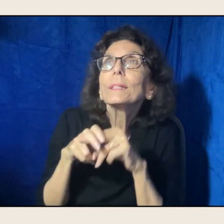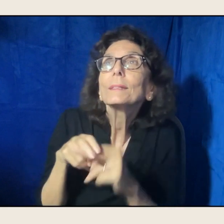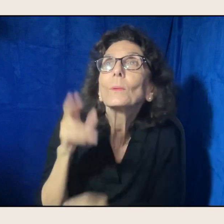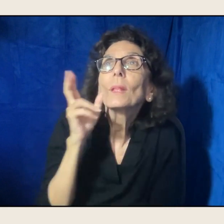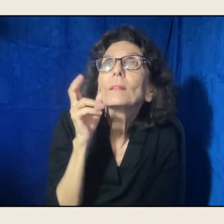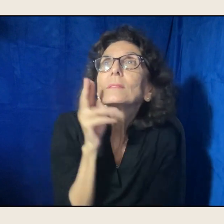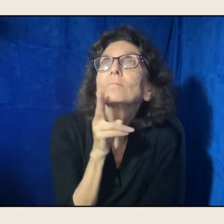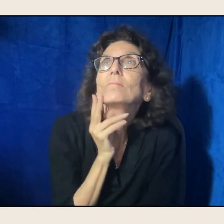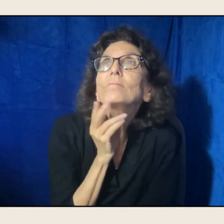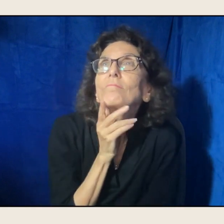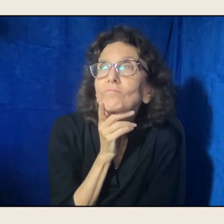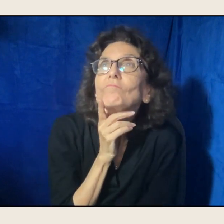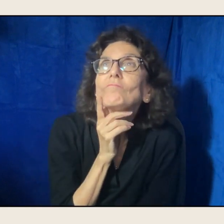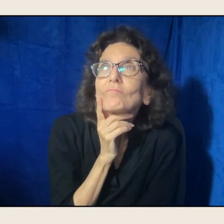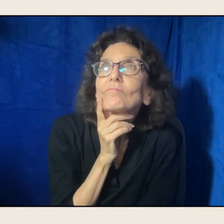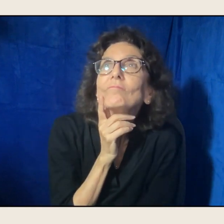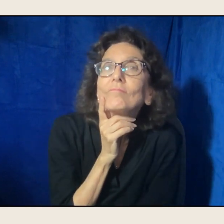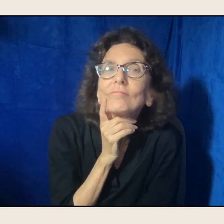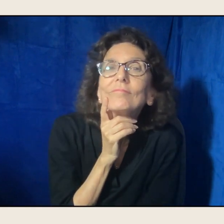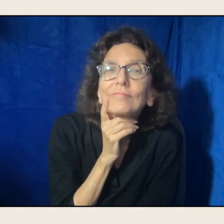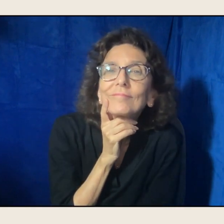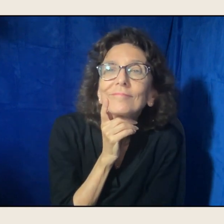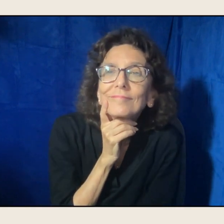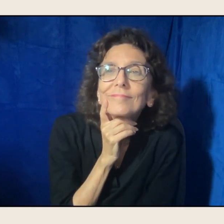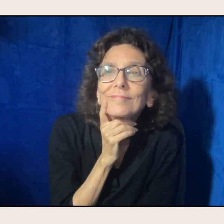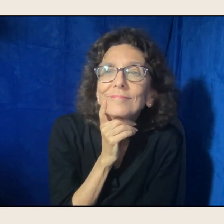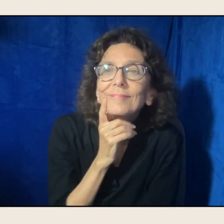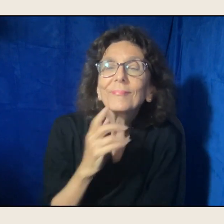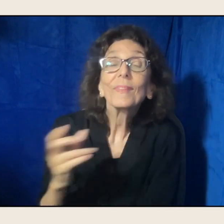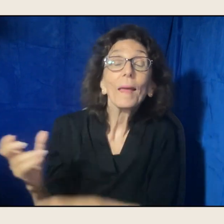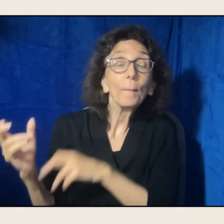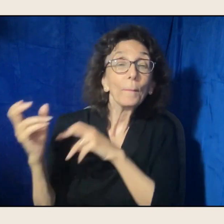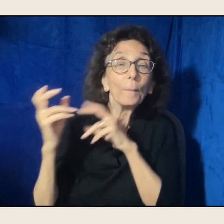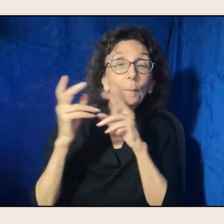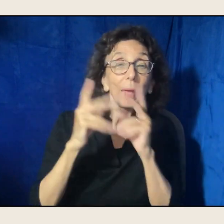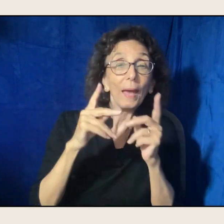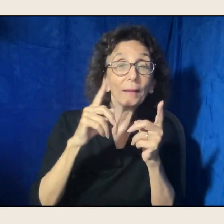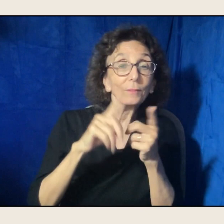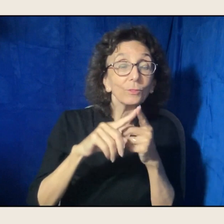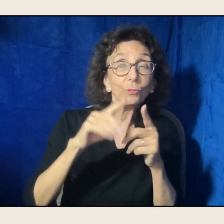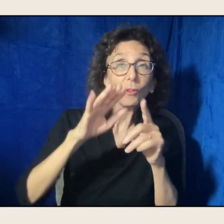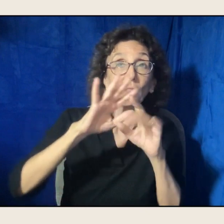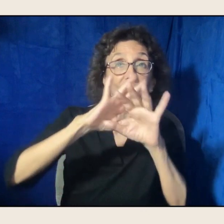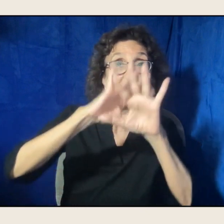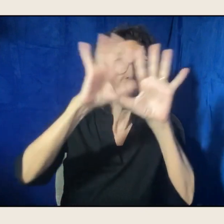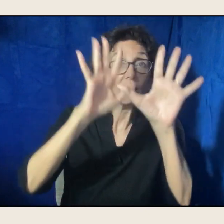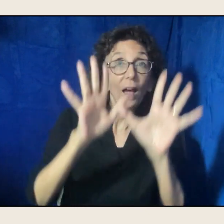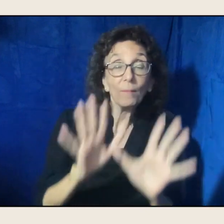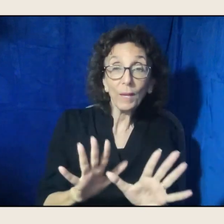And again, going back to climate, I mean, I just shot a film project down